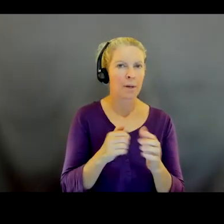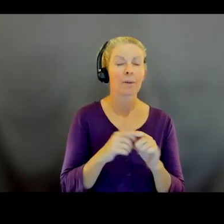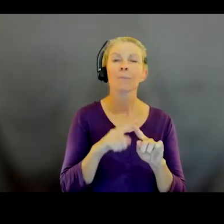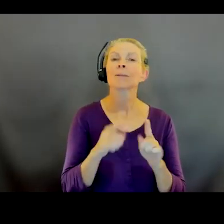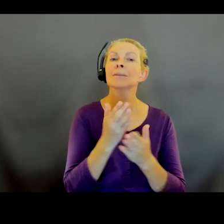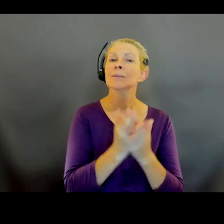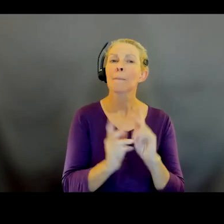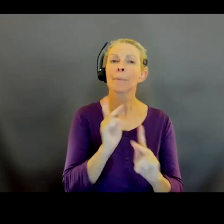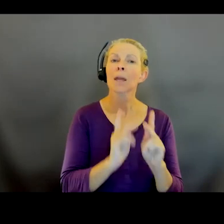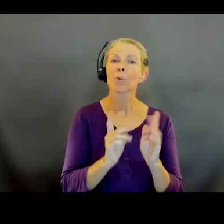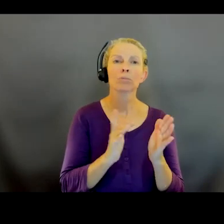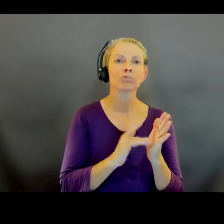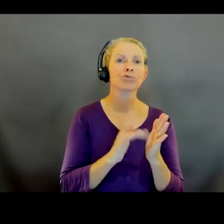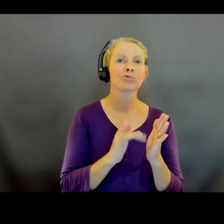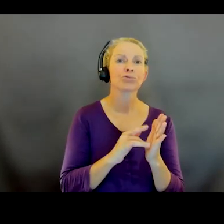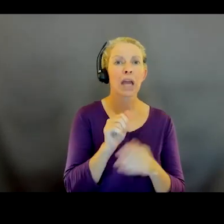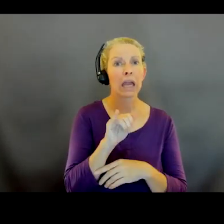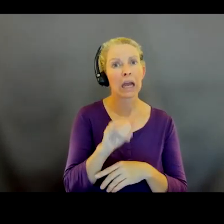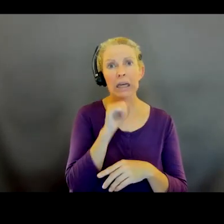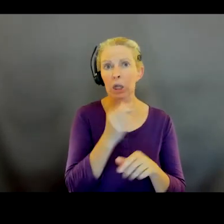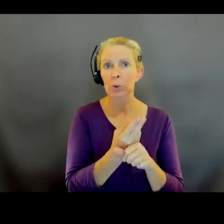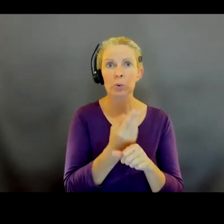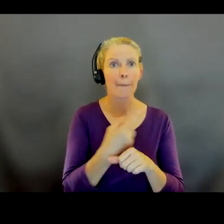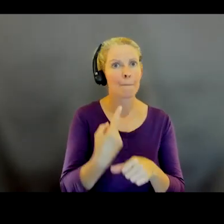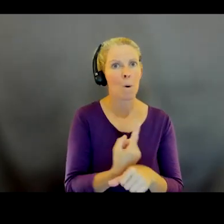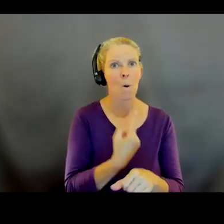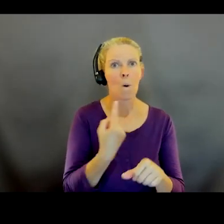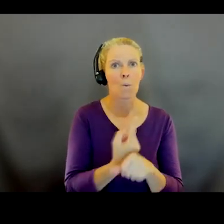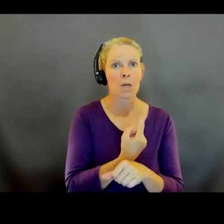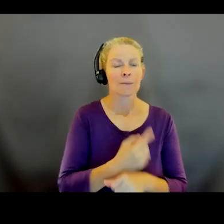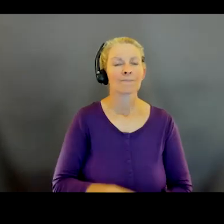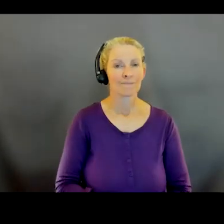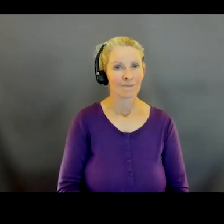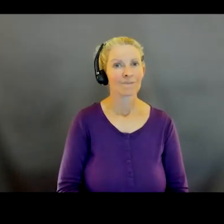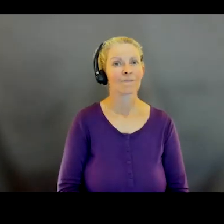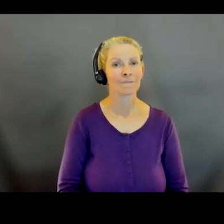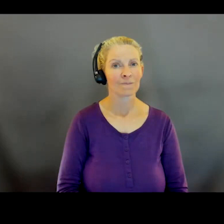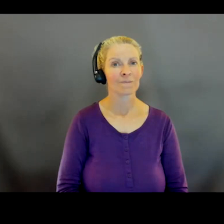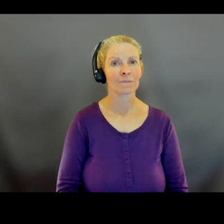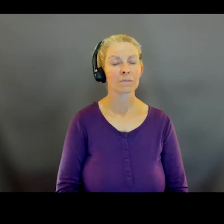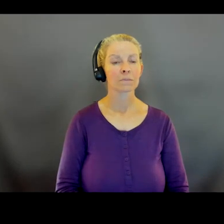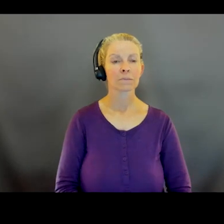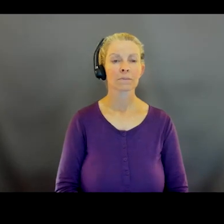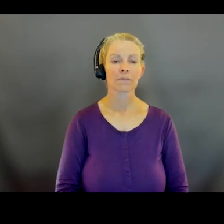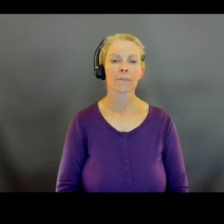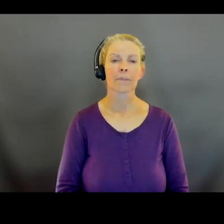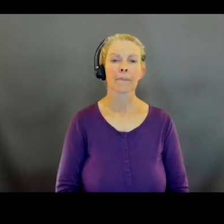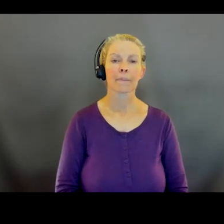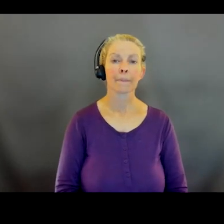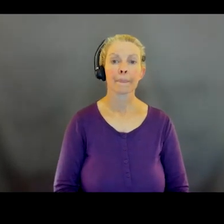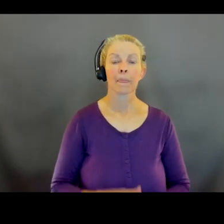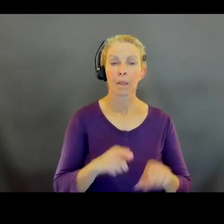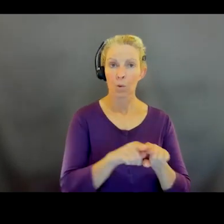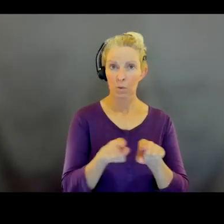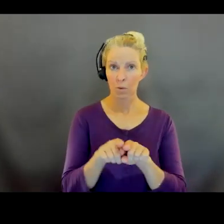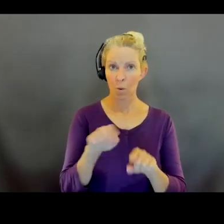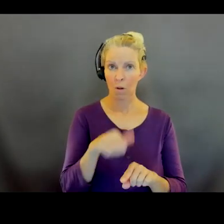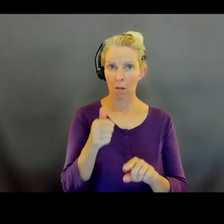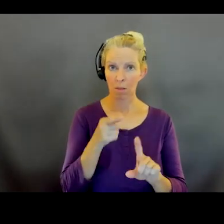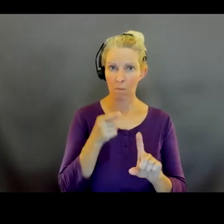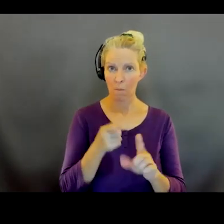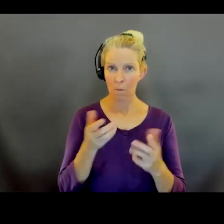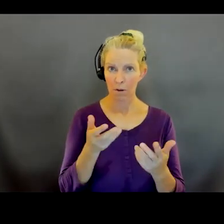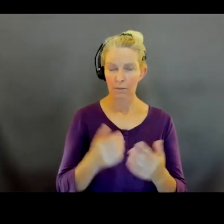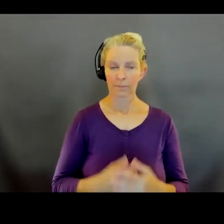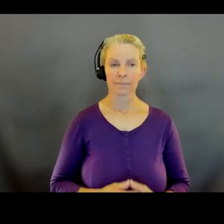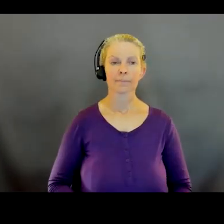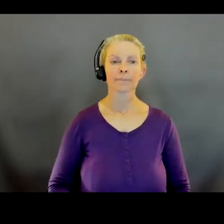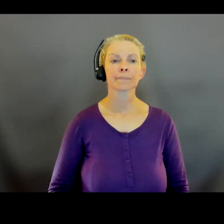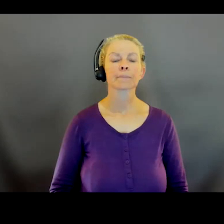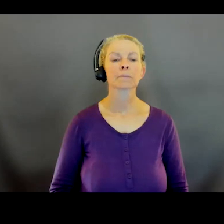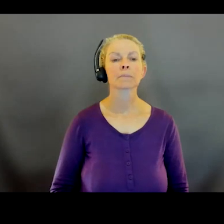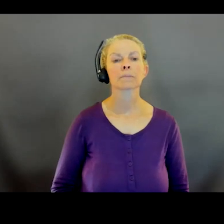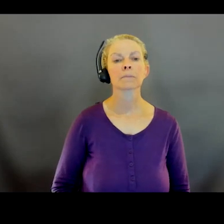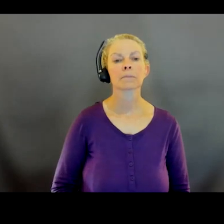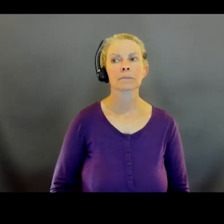artificial intelligence, in my opinion. And if you are not aware of it, I saw, when I went to